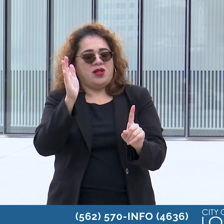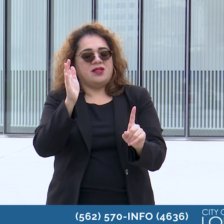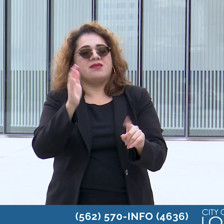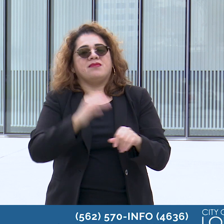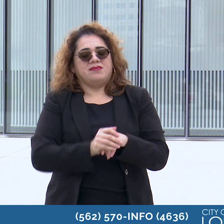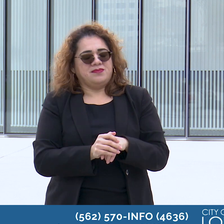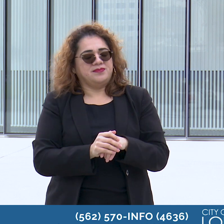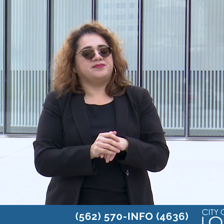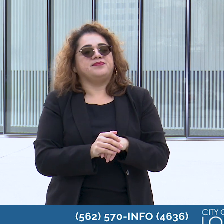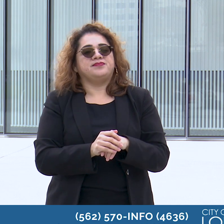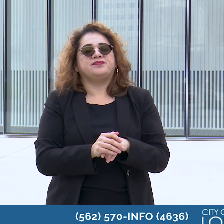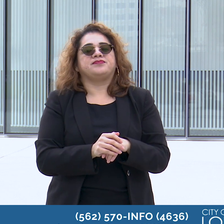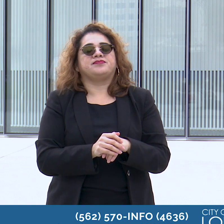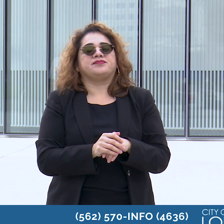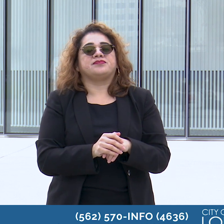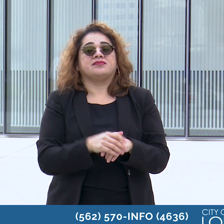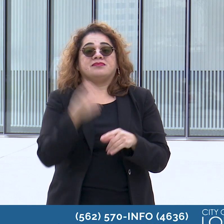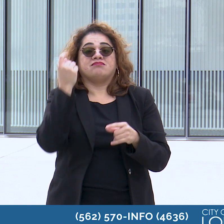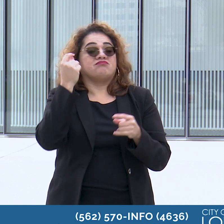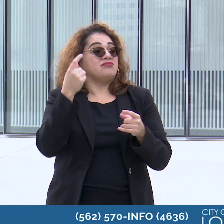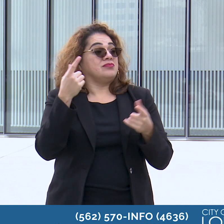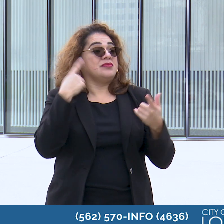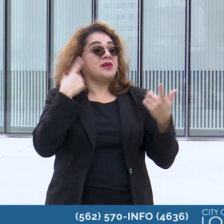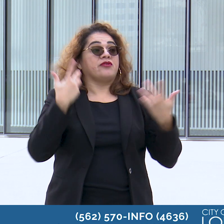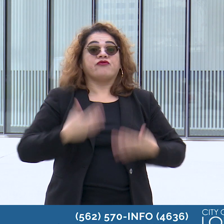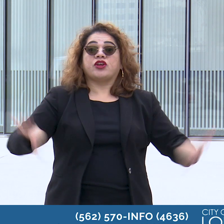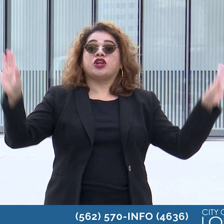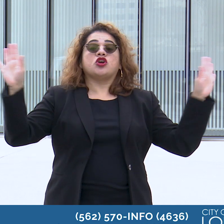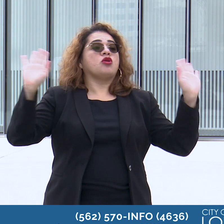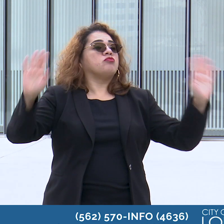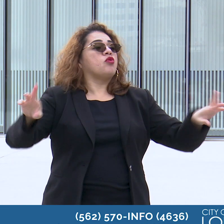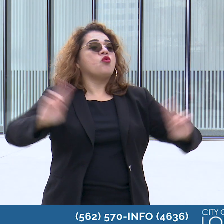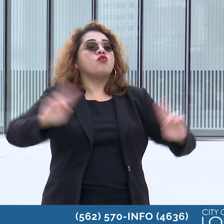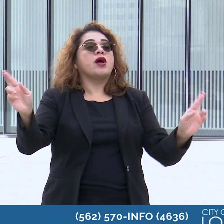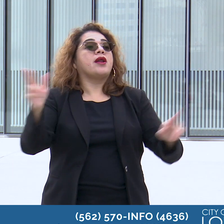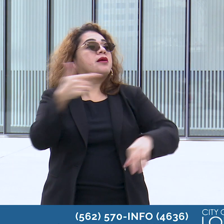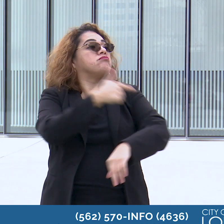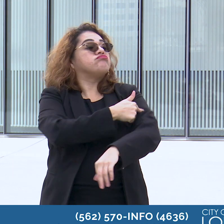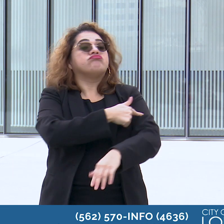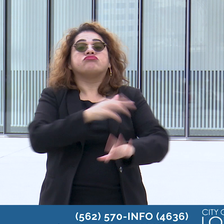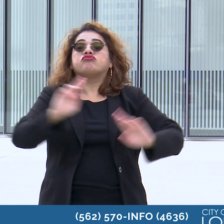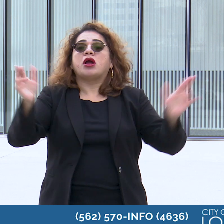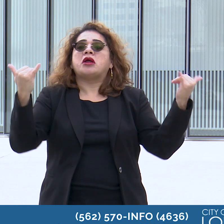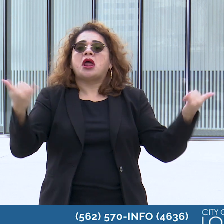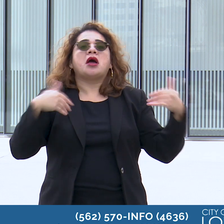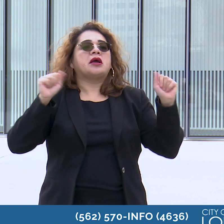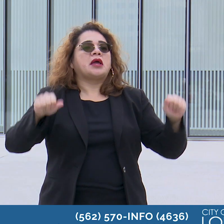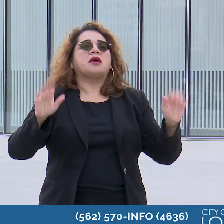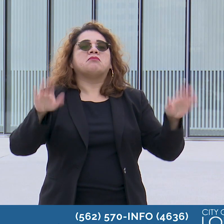but we're not out of the woods yet. We need to hang in there and stay with this for awhile longer. Thank you.